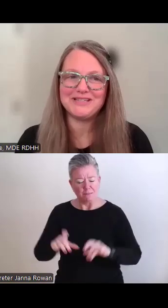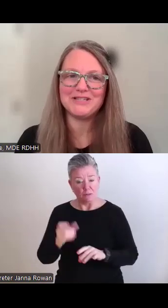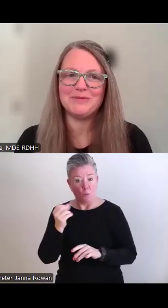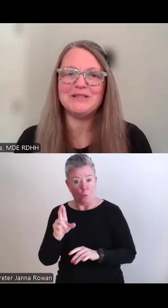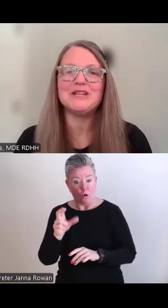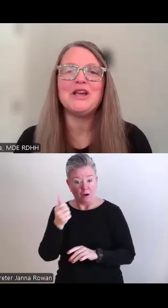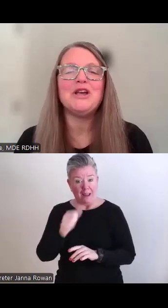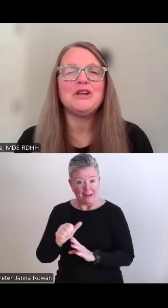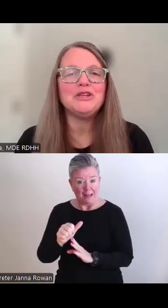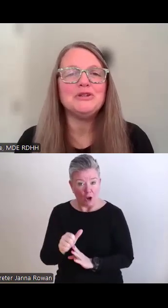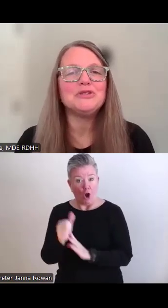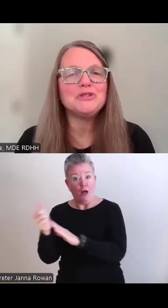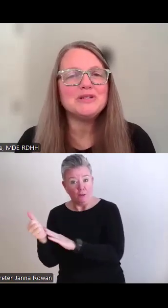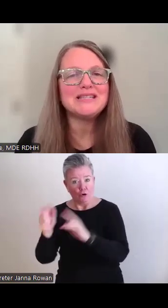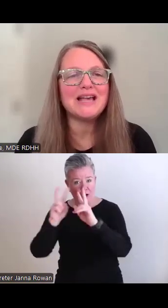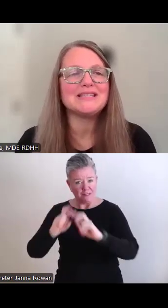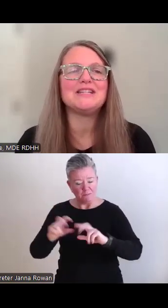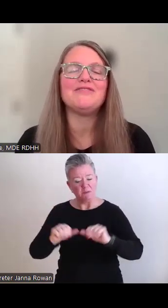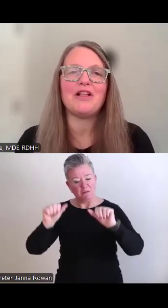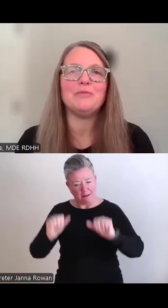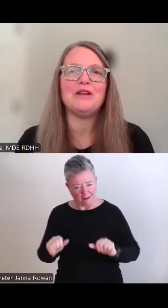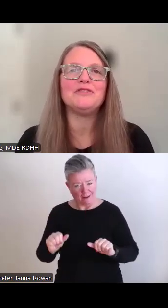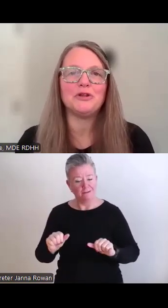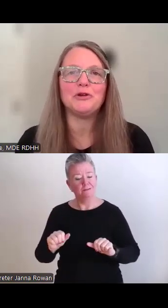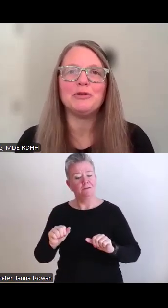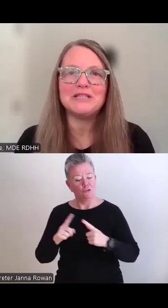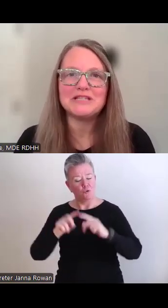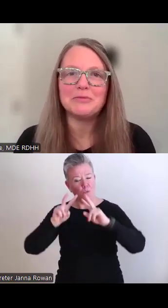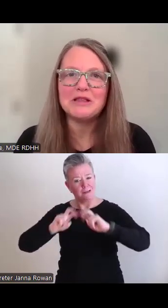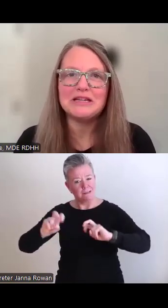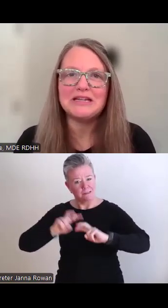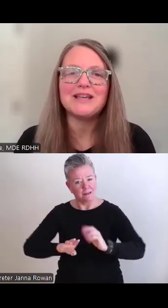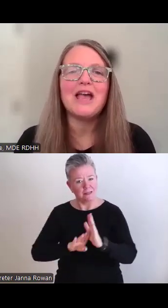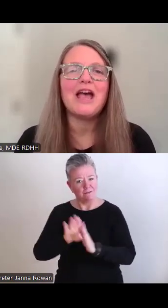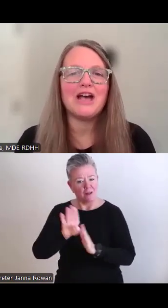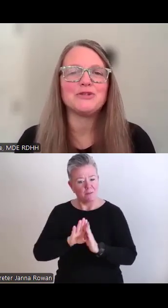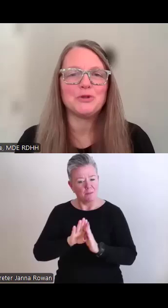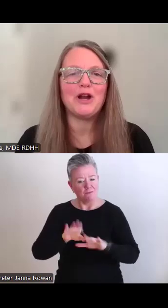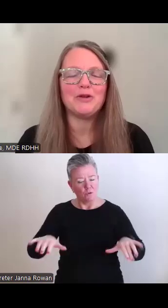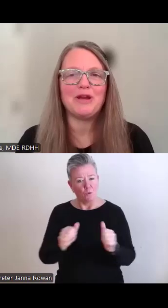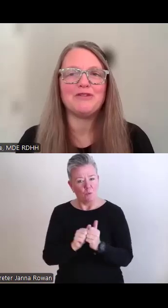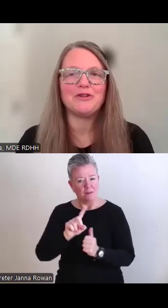assessments used to assess the development of children with disabilities, as required by